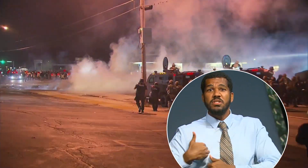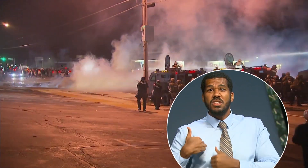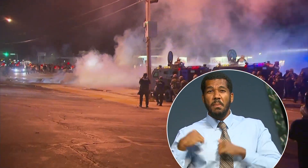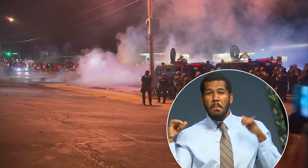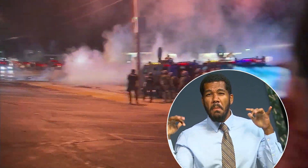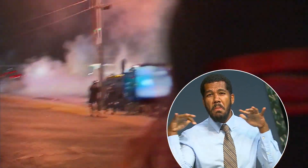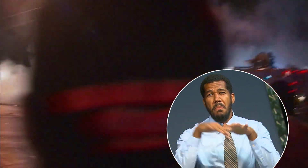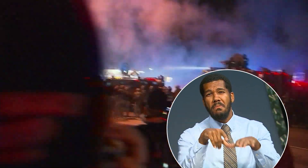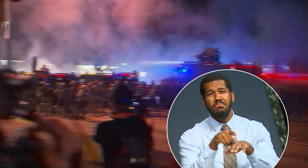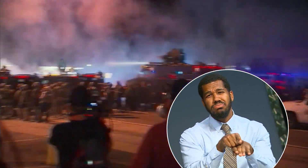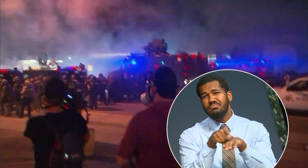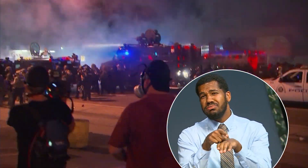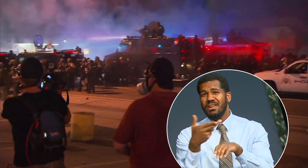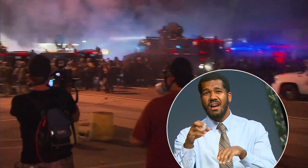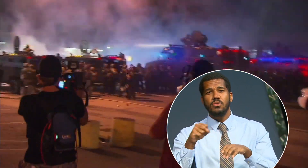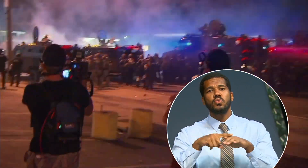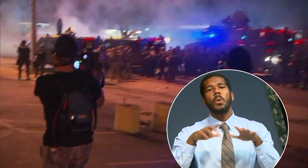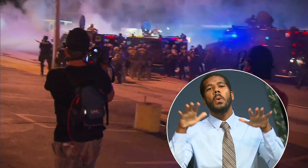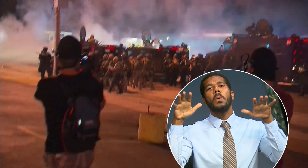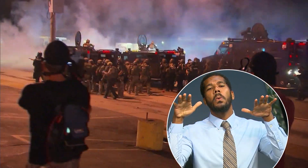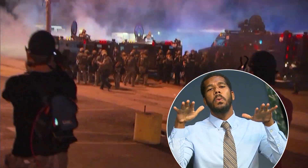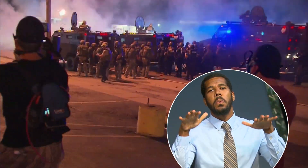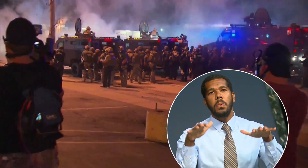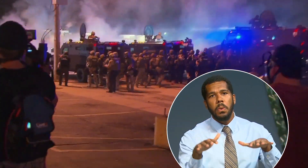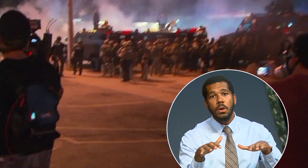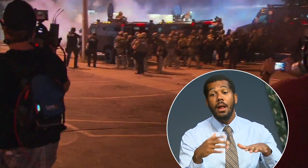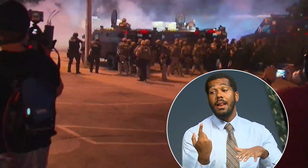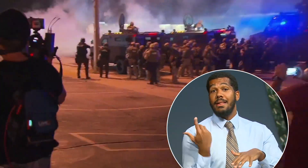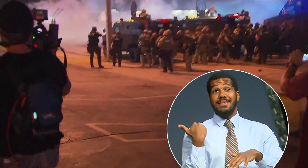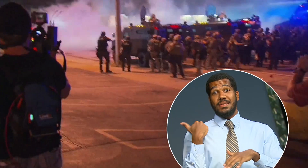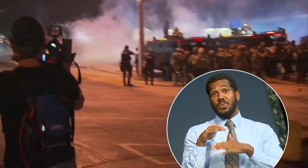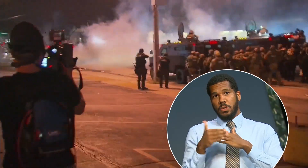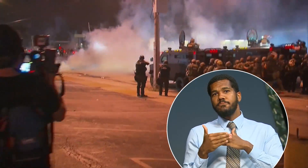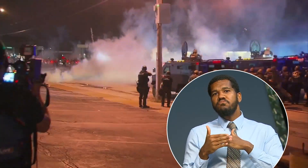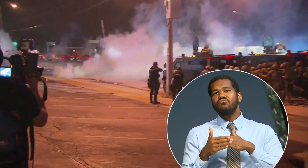equipment was brought out in response but has since been released. As of this weekend